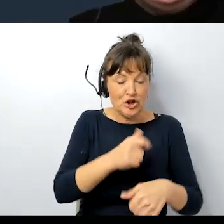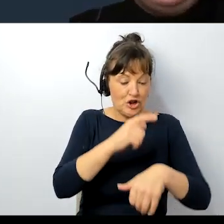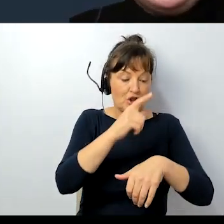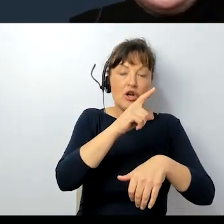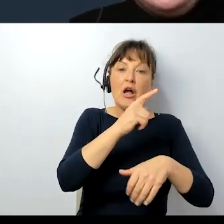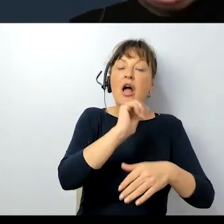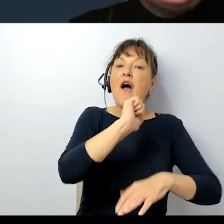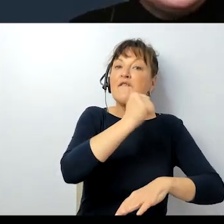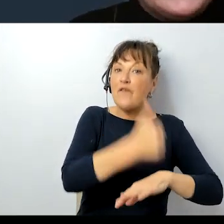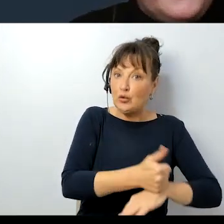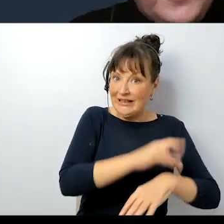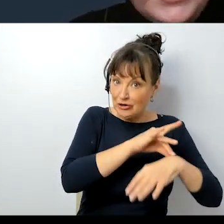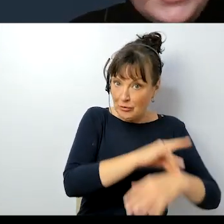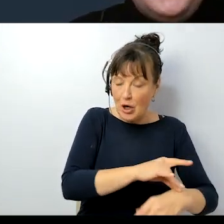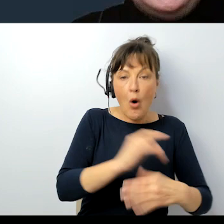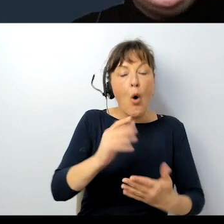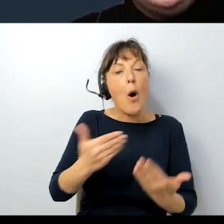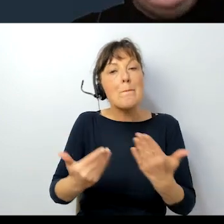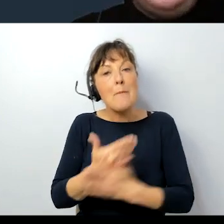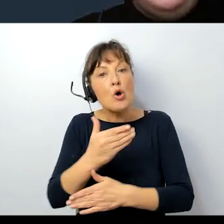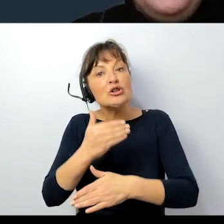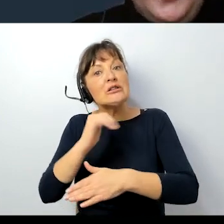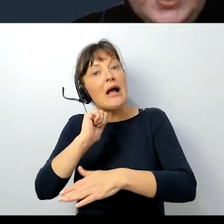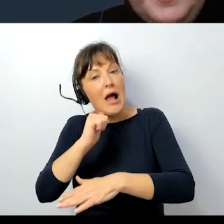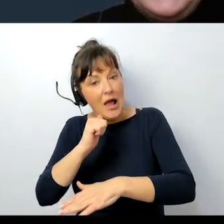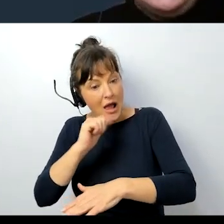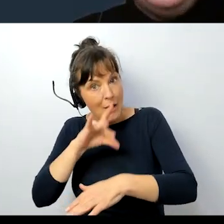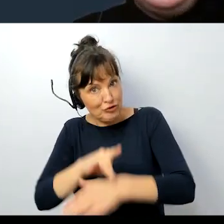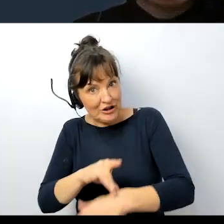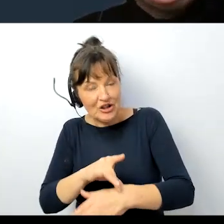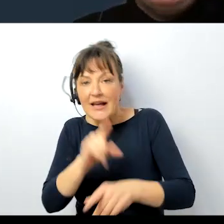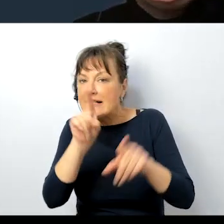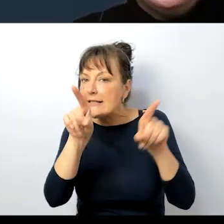if your young person has completed a Foundation Apprenticeship or a Modern Apprenticeship and the